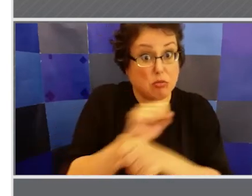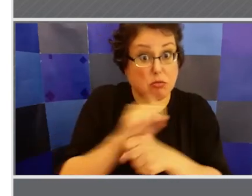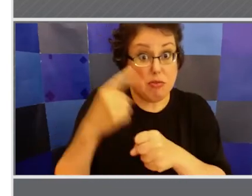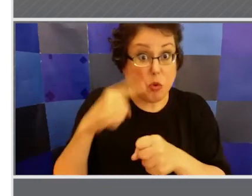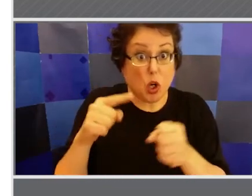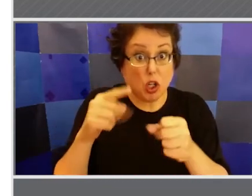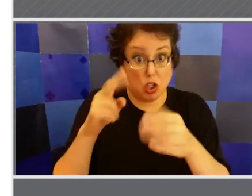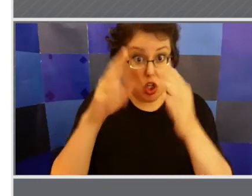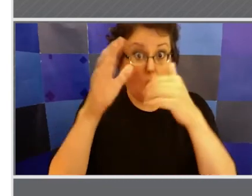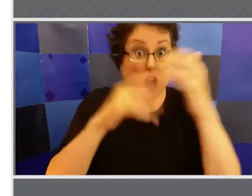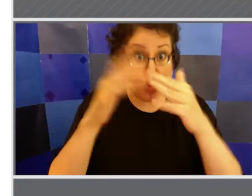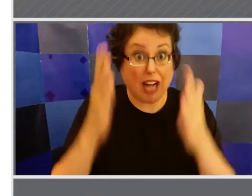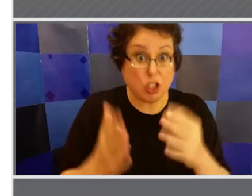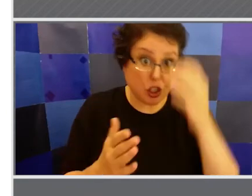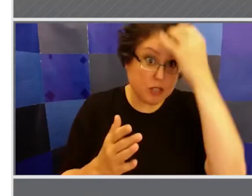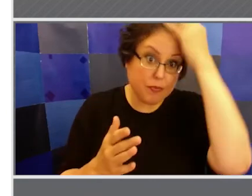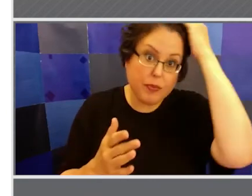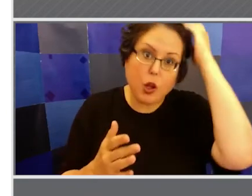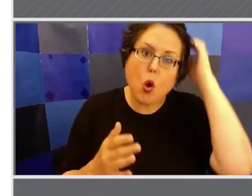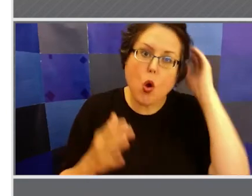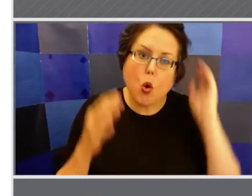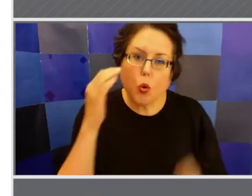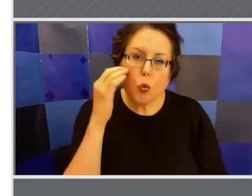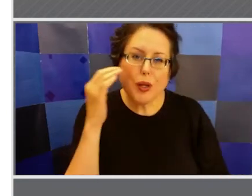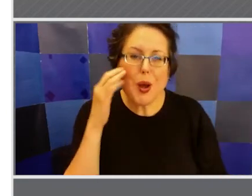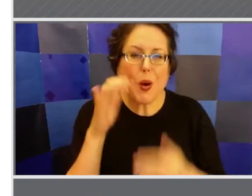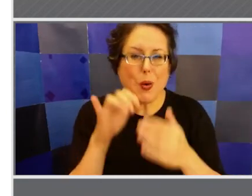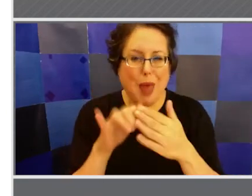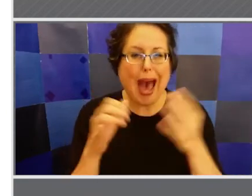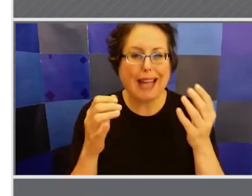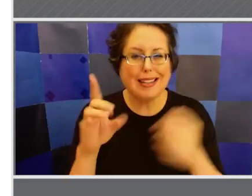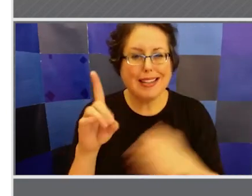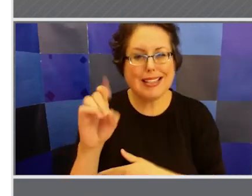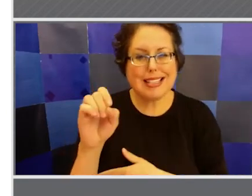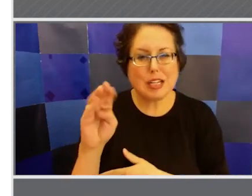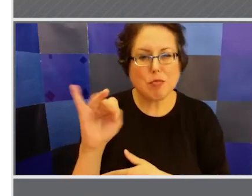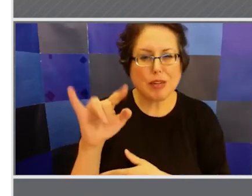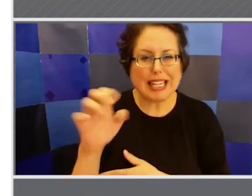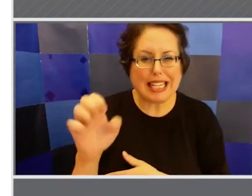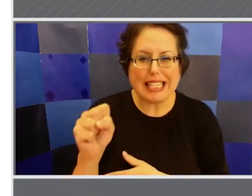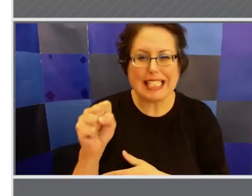We know that construction degrees takes up a lot of landfill space in deconstruction